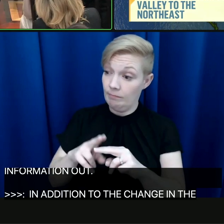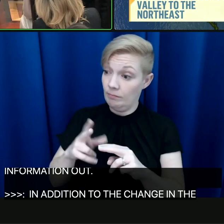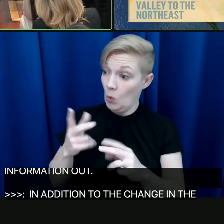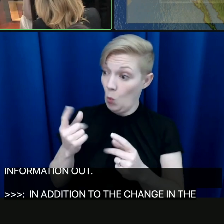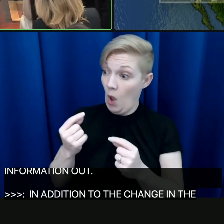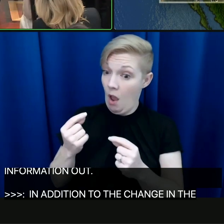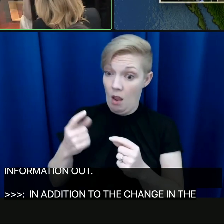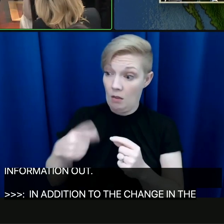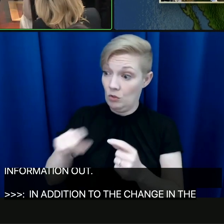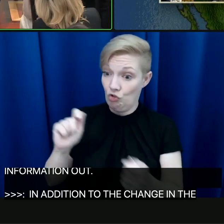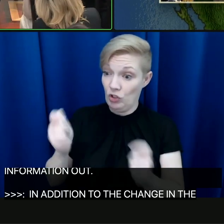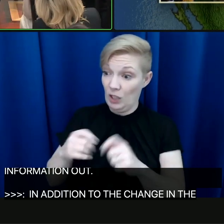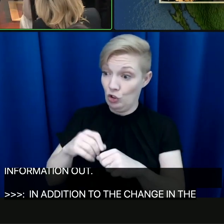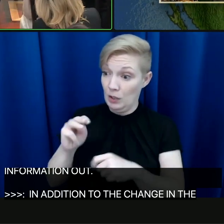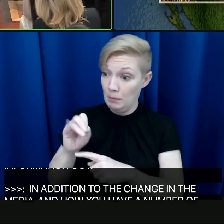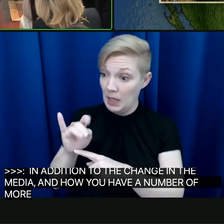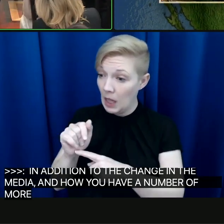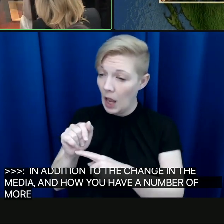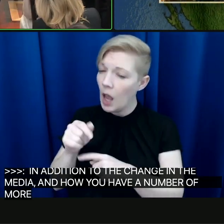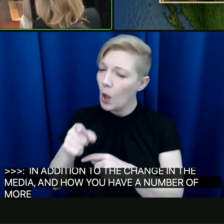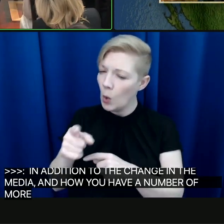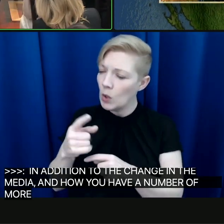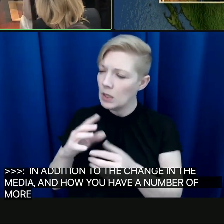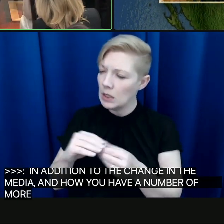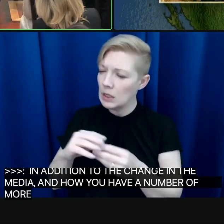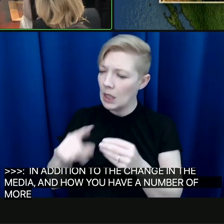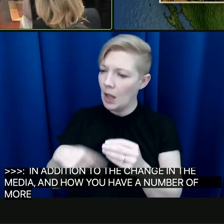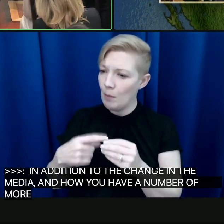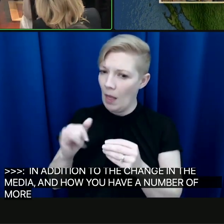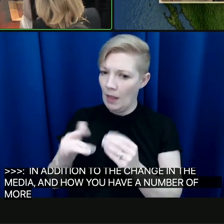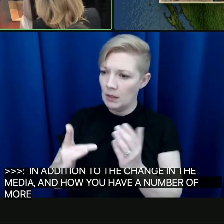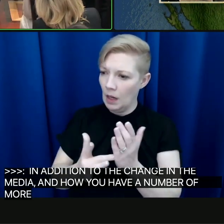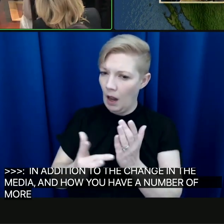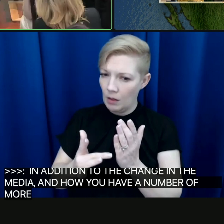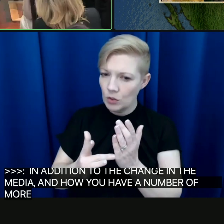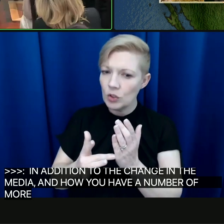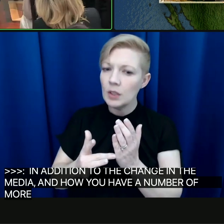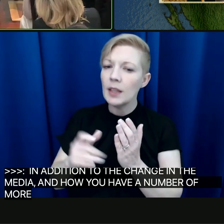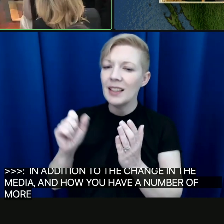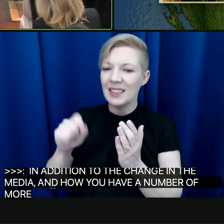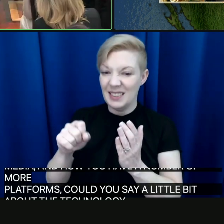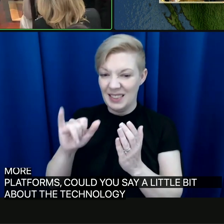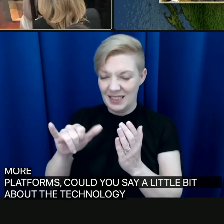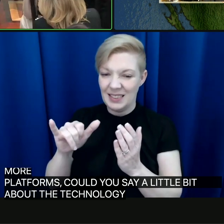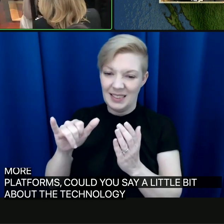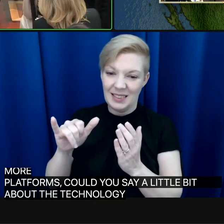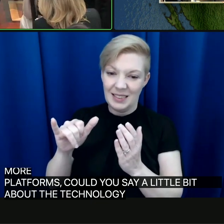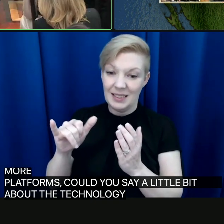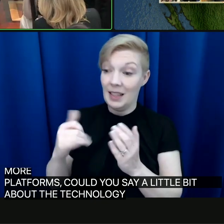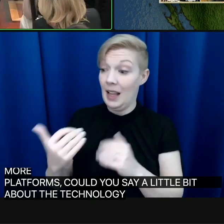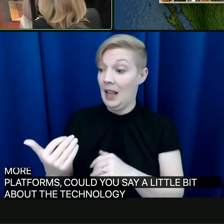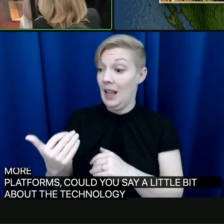you say a little bit about the technology back when you were in Sydney. That's a little more difficult to look at. Five days. Yes. And now it's a little different.